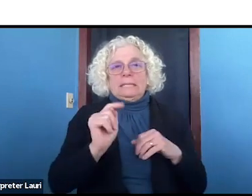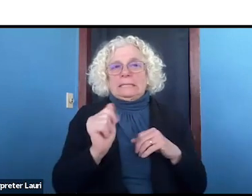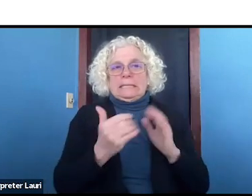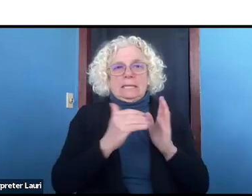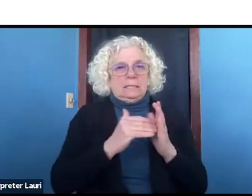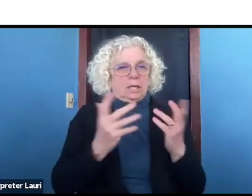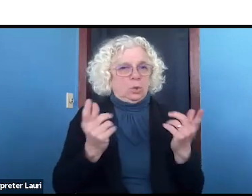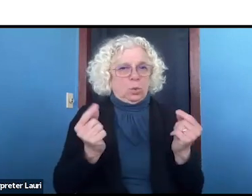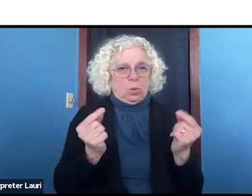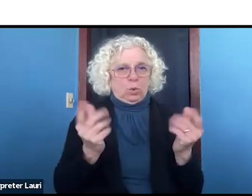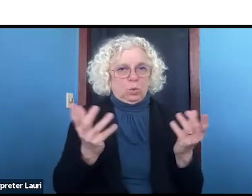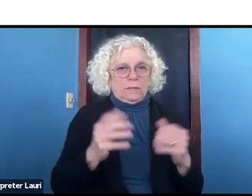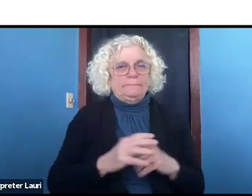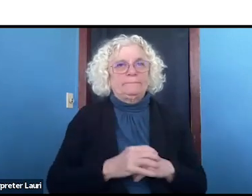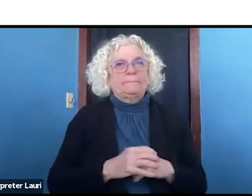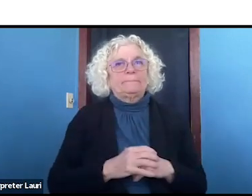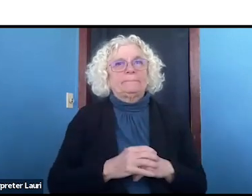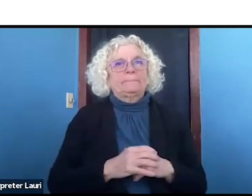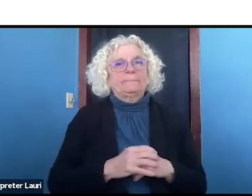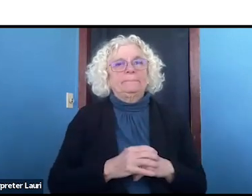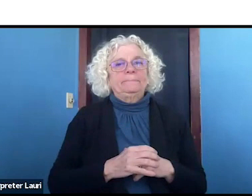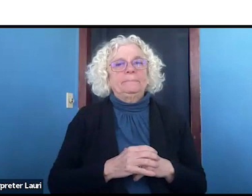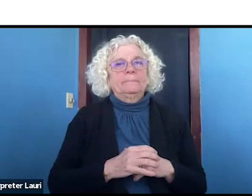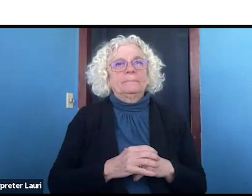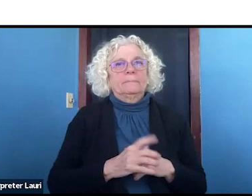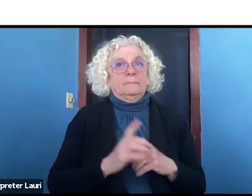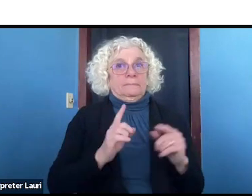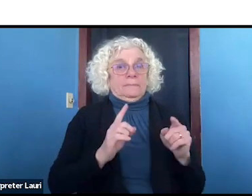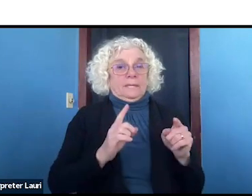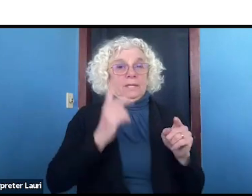The first thing that you should know is that it's a it's a conglomerate of organizations.